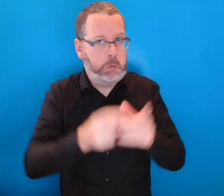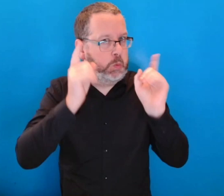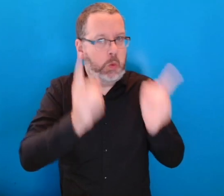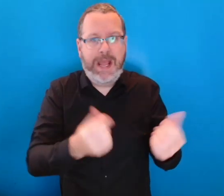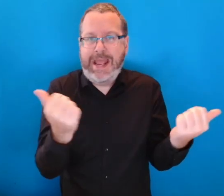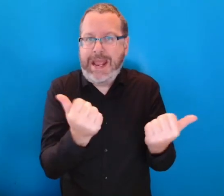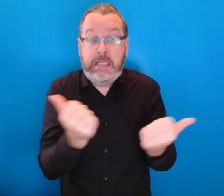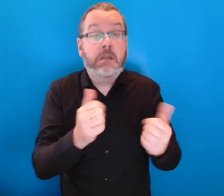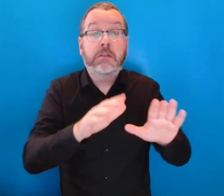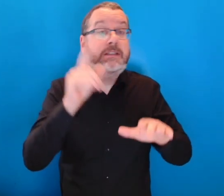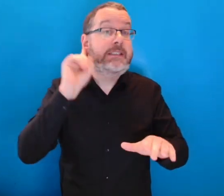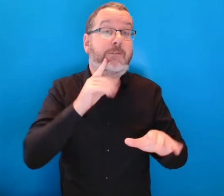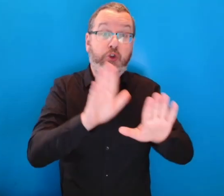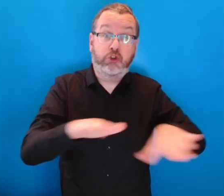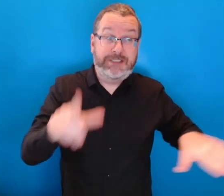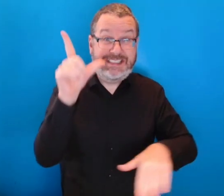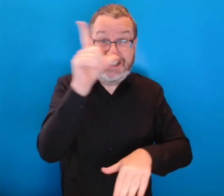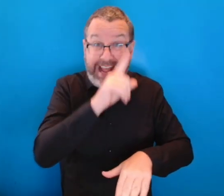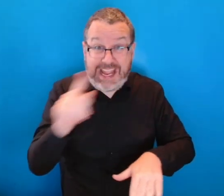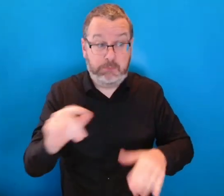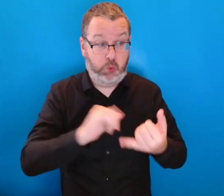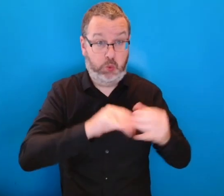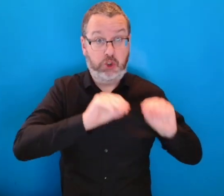I don't yet have any names of Deaf pupils of Hennessy